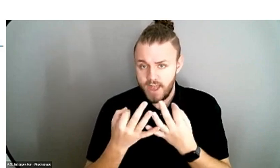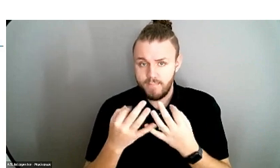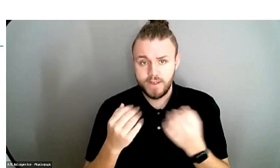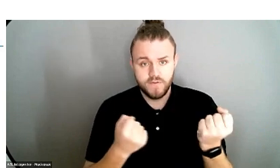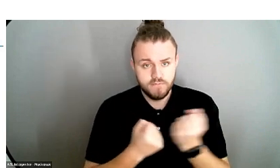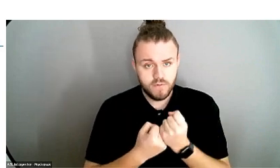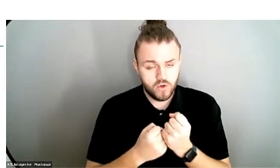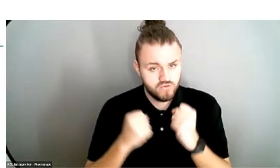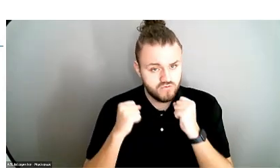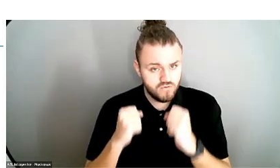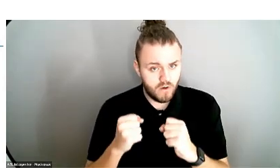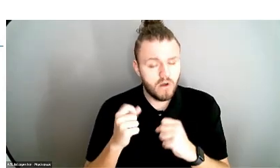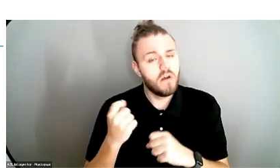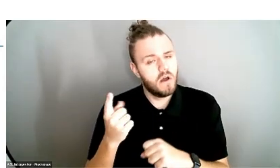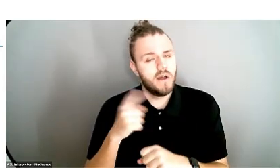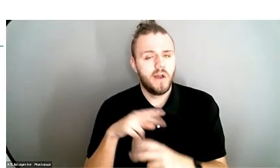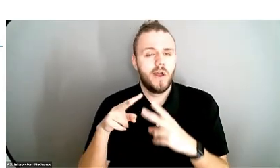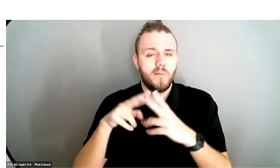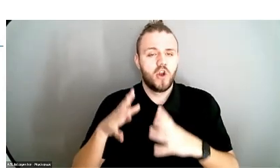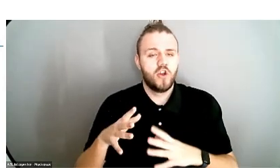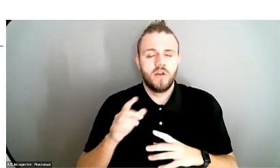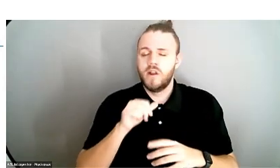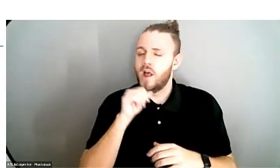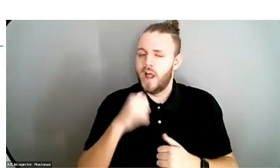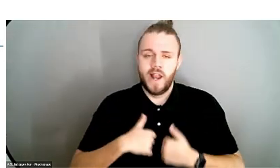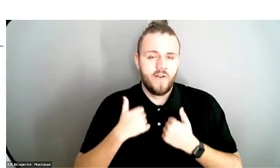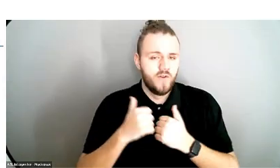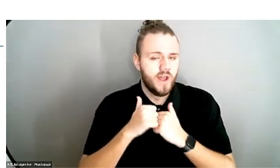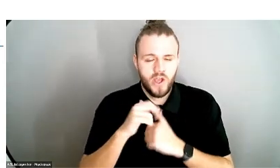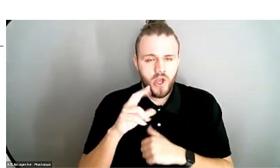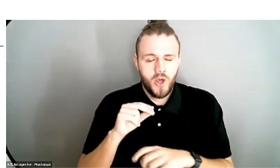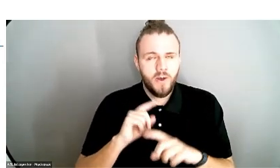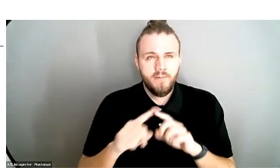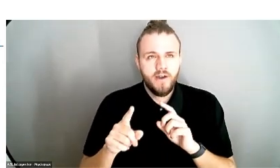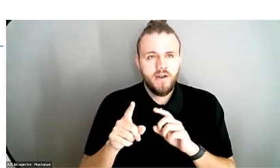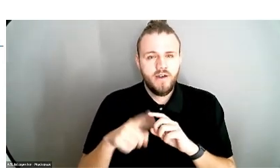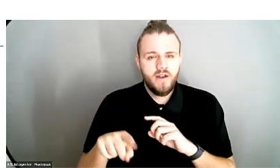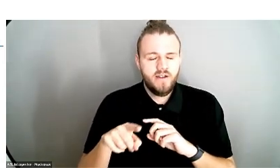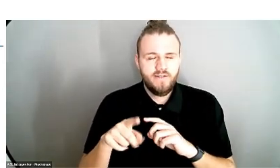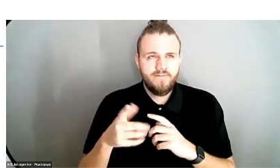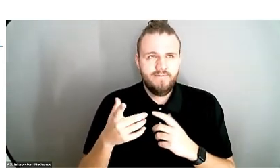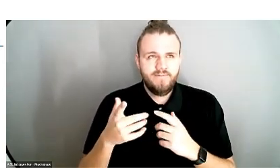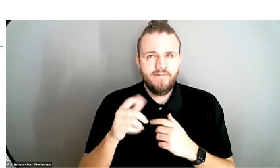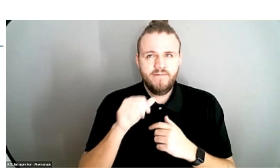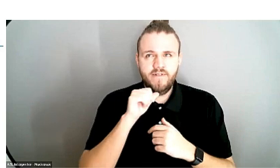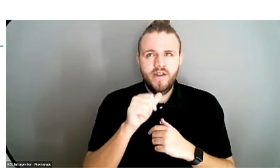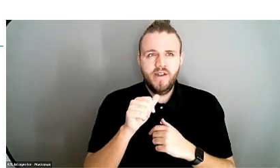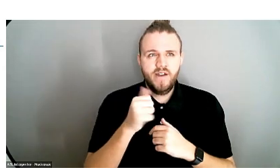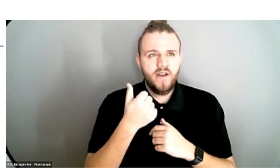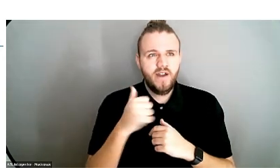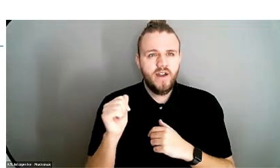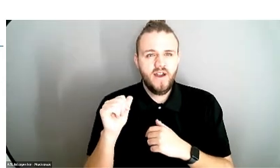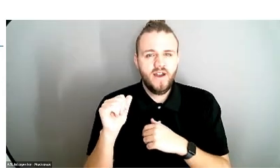And even though this partner she wasn't living with, she denied any abuse and